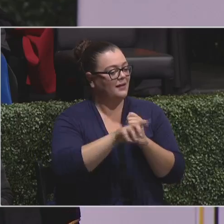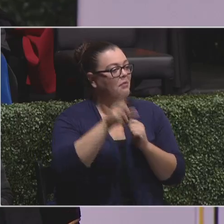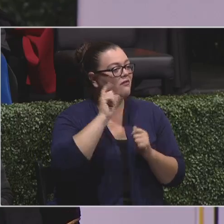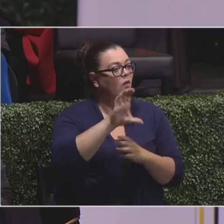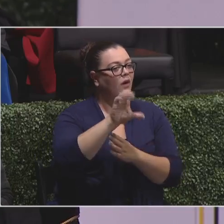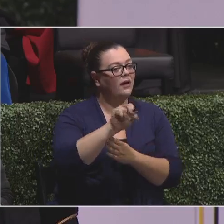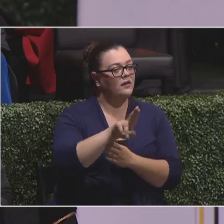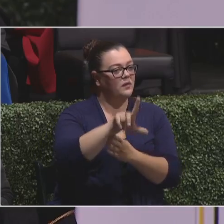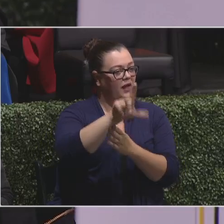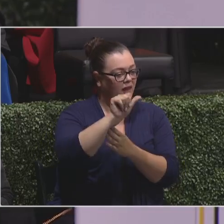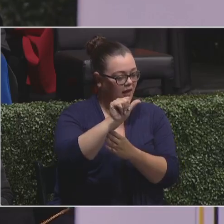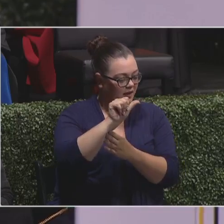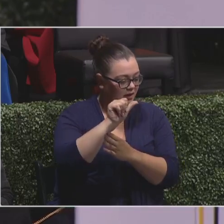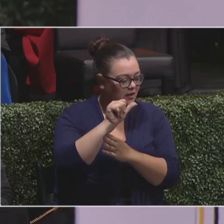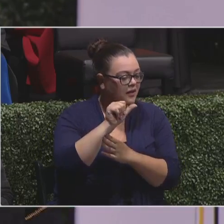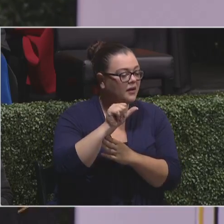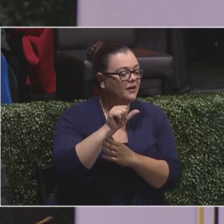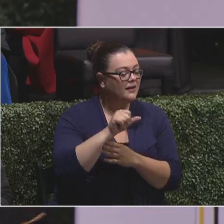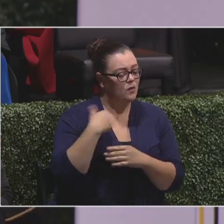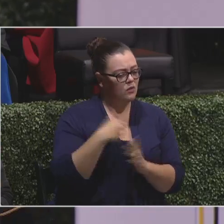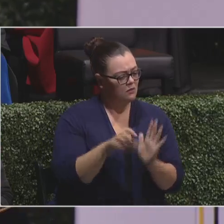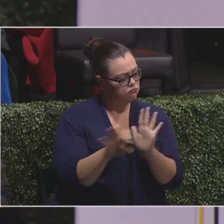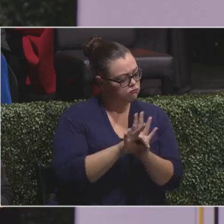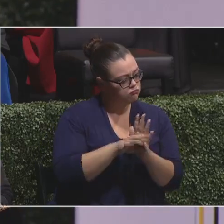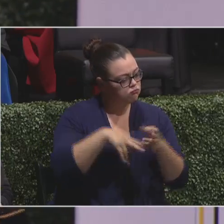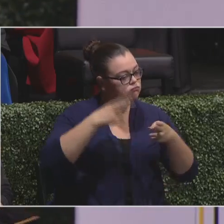THE NAME FOR OUR LARGEST FUNDRAISING CAMPAIGN IN THE UNIVERSITY'S HISTORY.